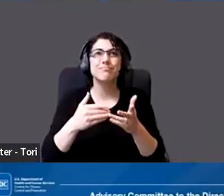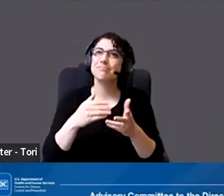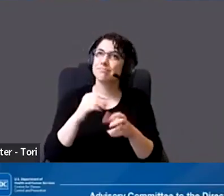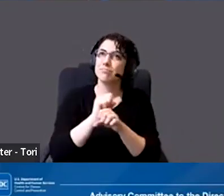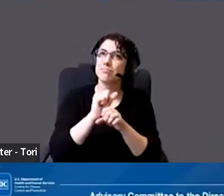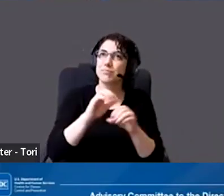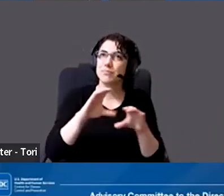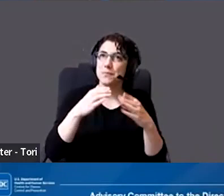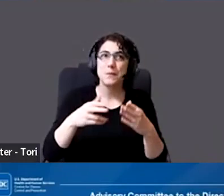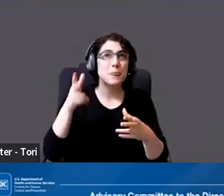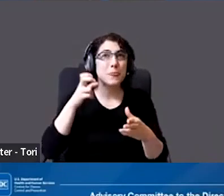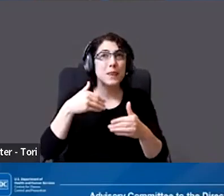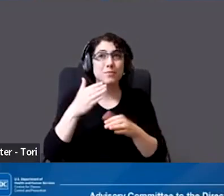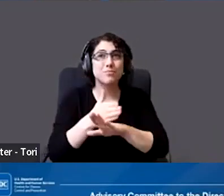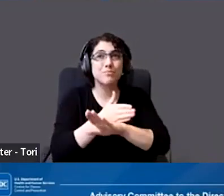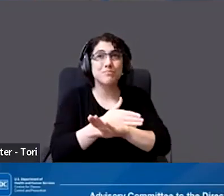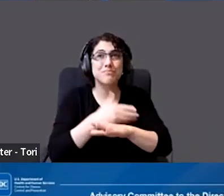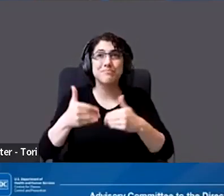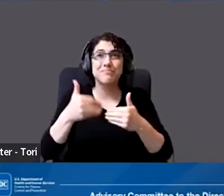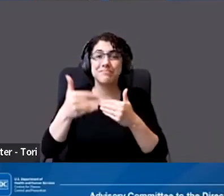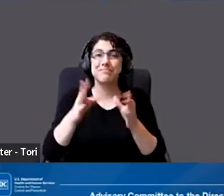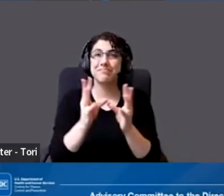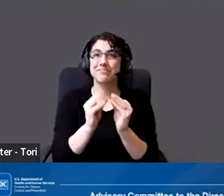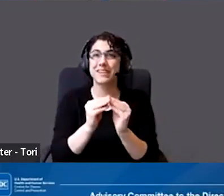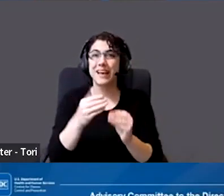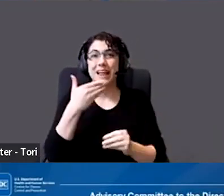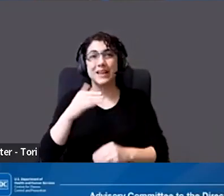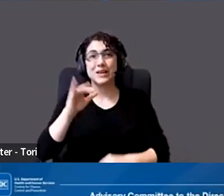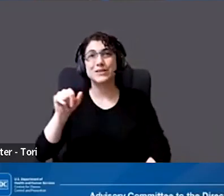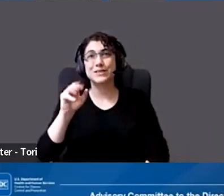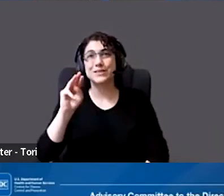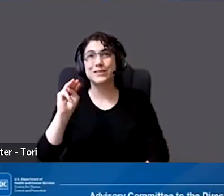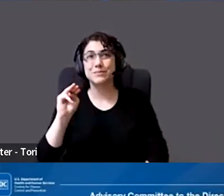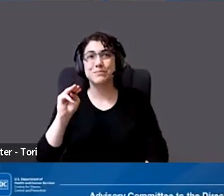Similarly, for the Laboratory Working Group, thanks to Jim for that unbelievable presentation for the work